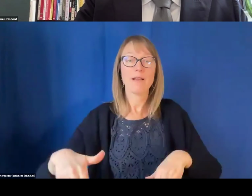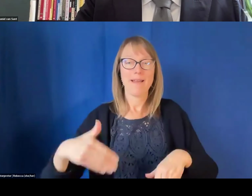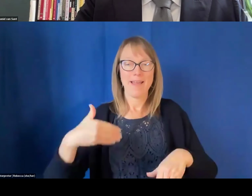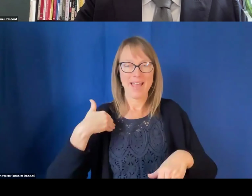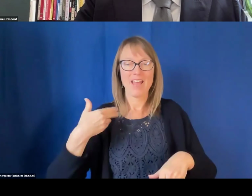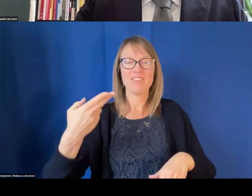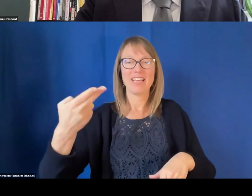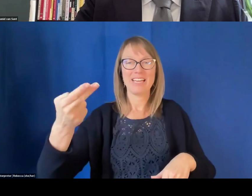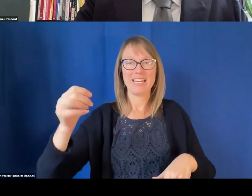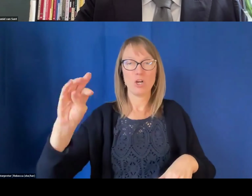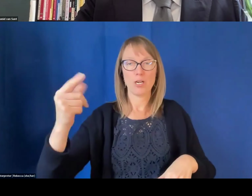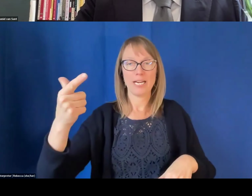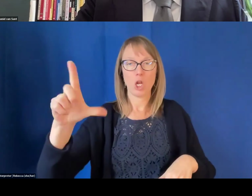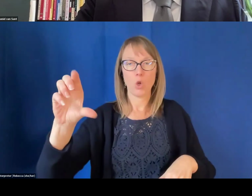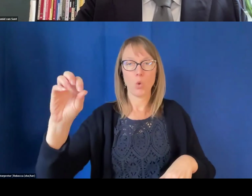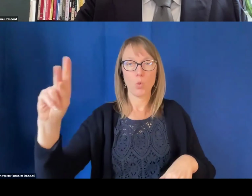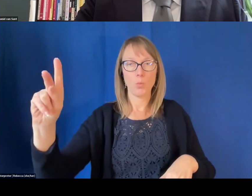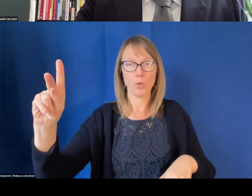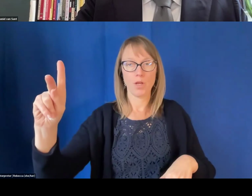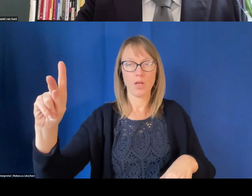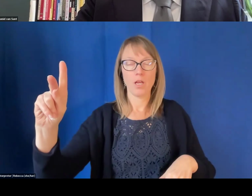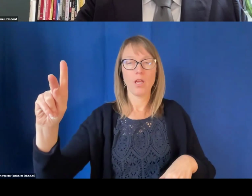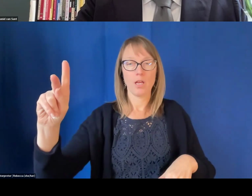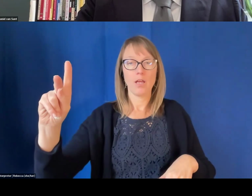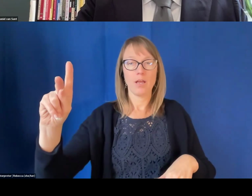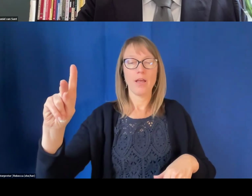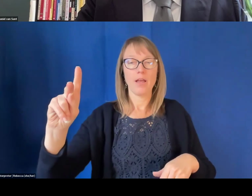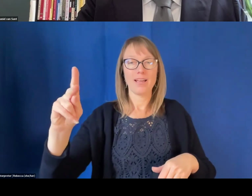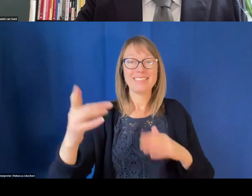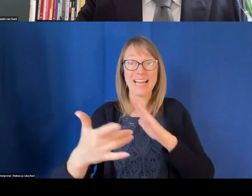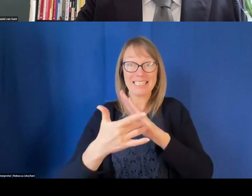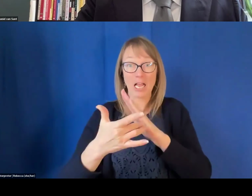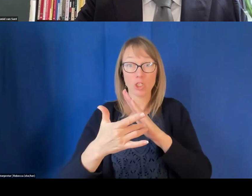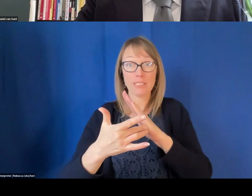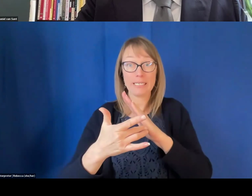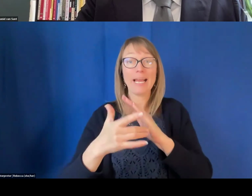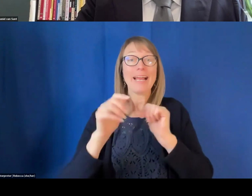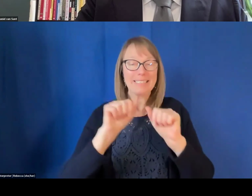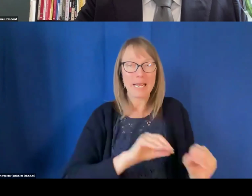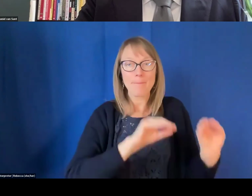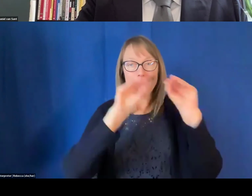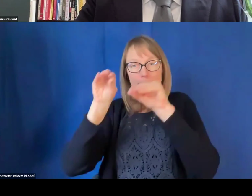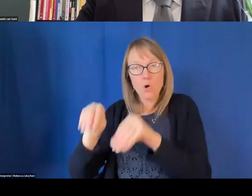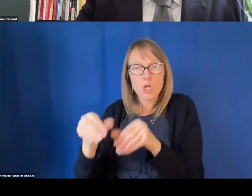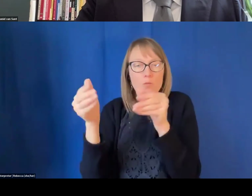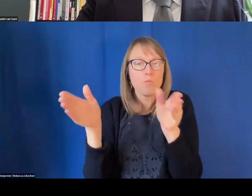that can go into smaller conference rooms that we've seen a benefit. I think conference rooms and meeting rooms is probably